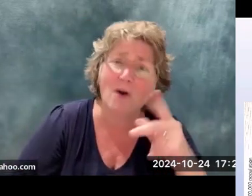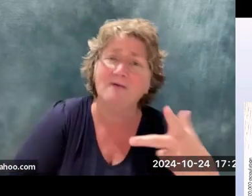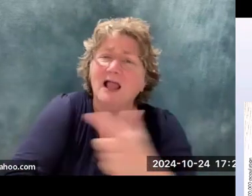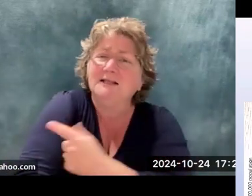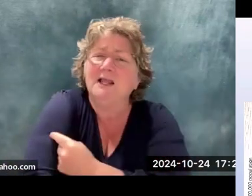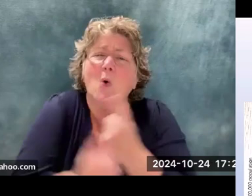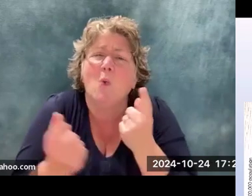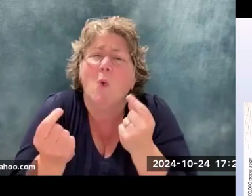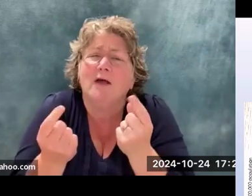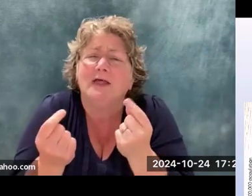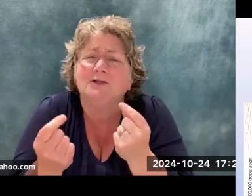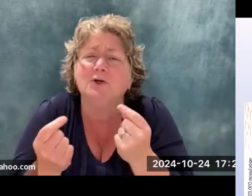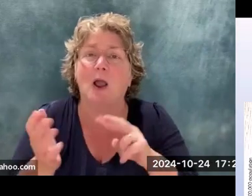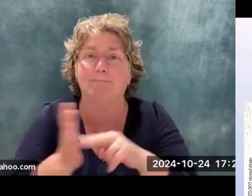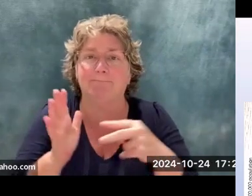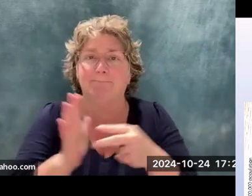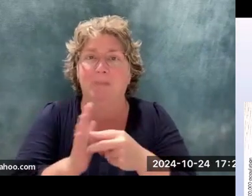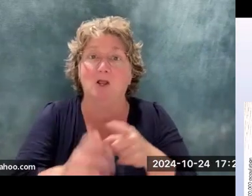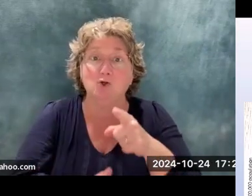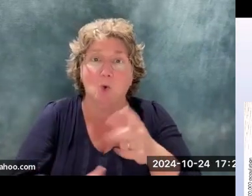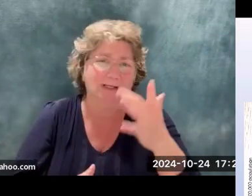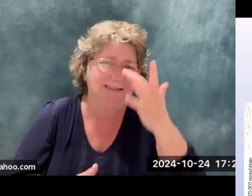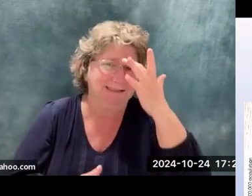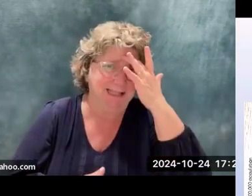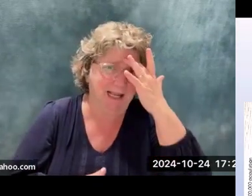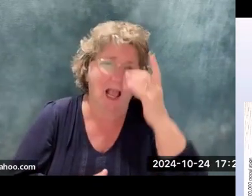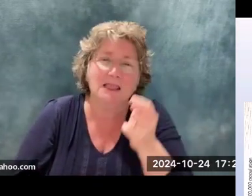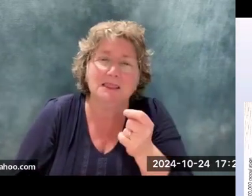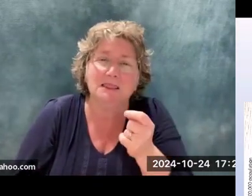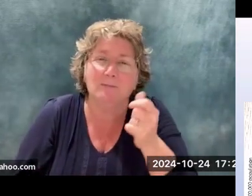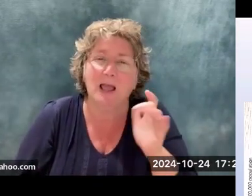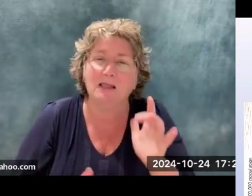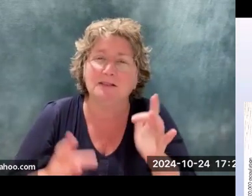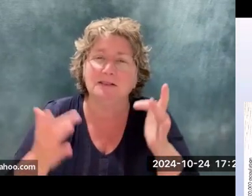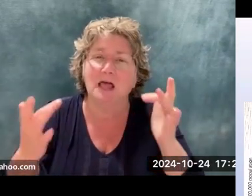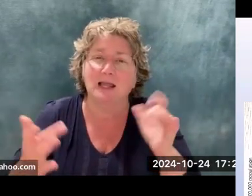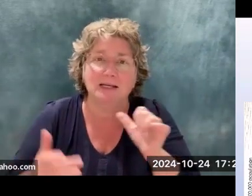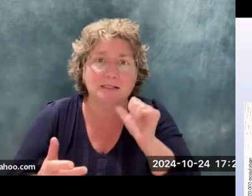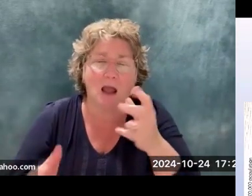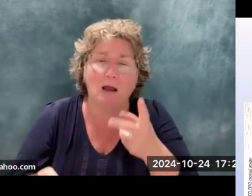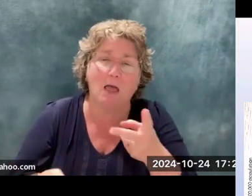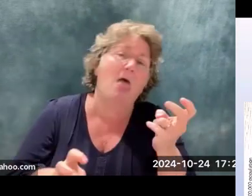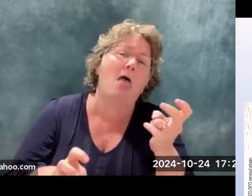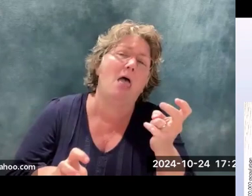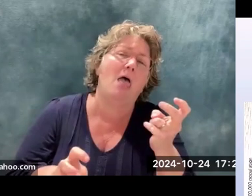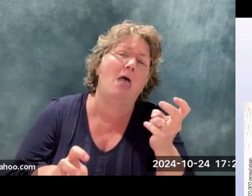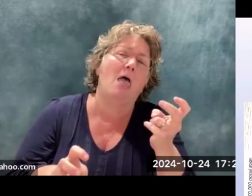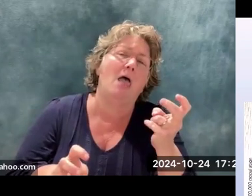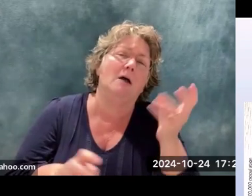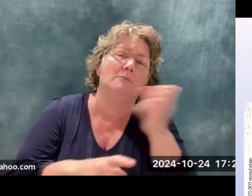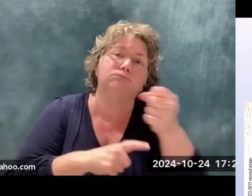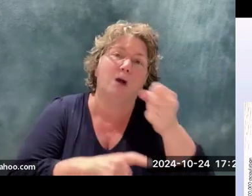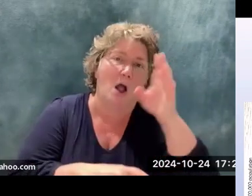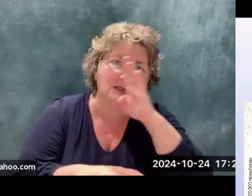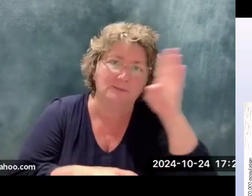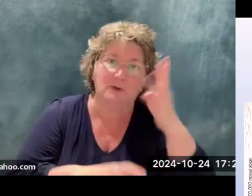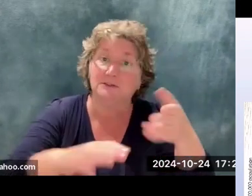but they protect you from severe consequences of infection. And that's what people don't realize. They say, well, I got a COVID vaccine, but I,